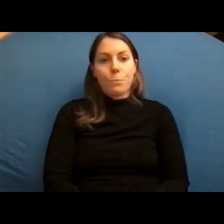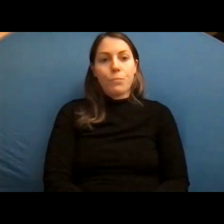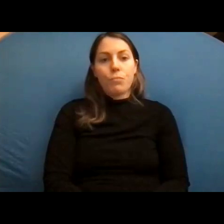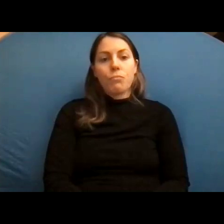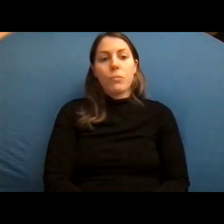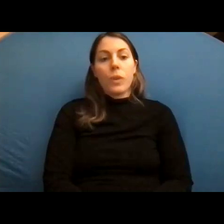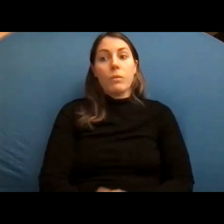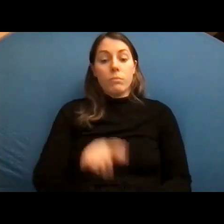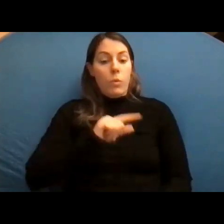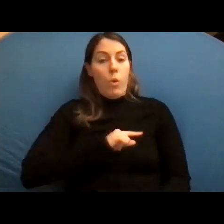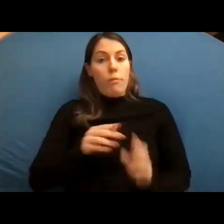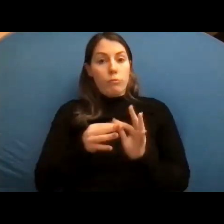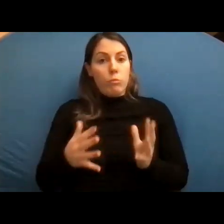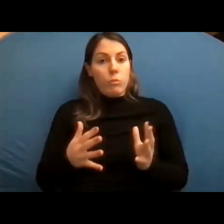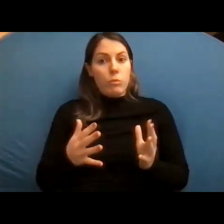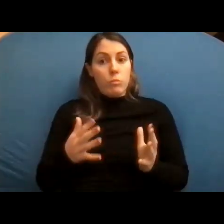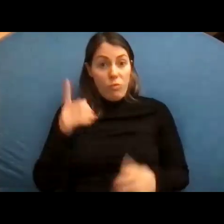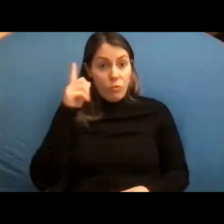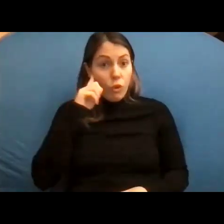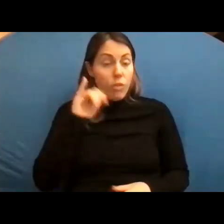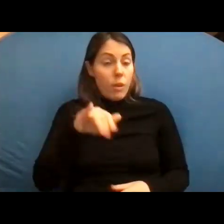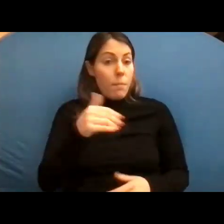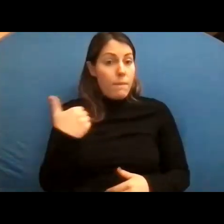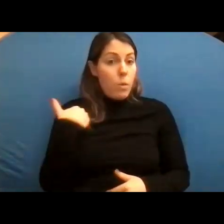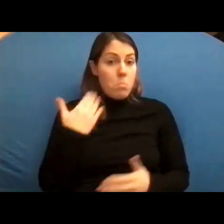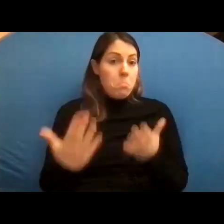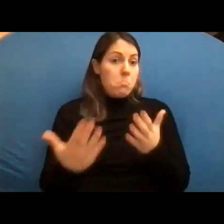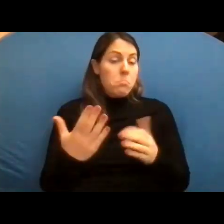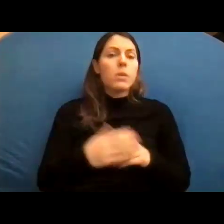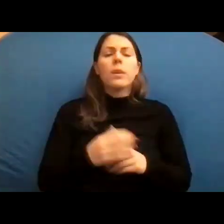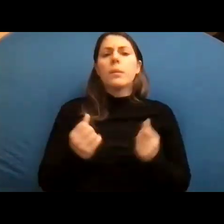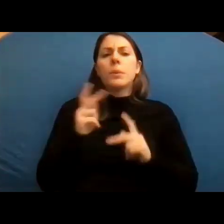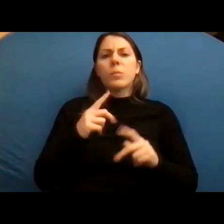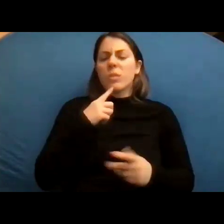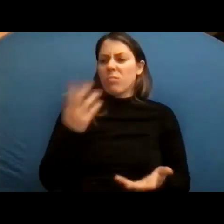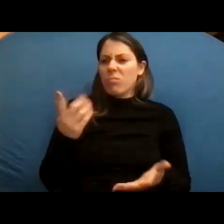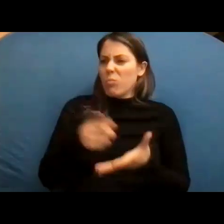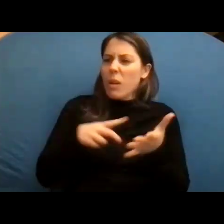end. So you may have heard the So you may have heard the term "qualified interpreter," and a